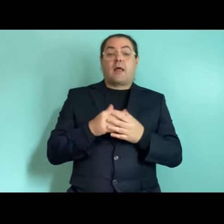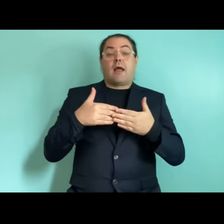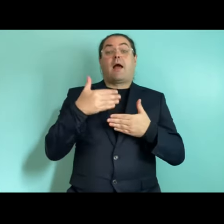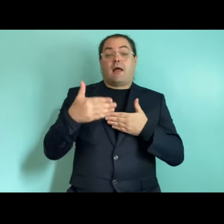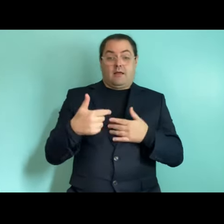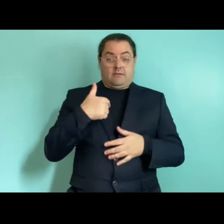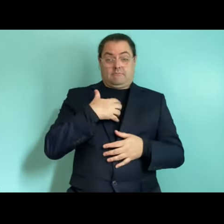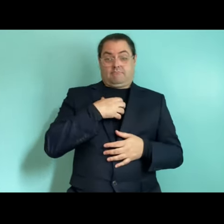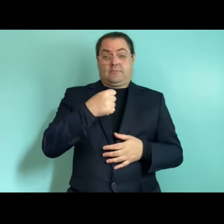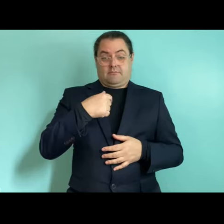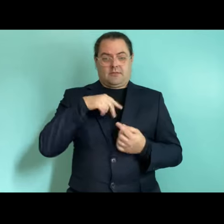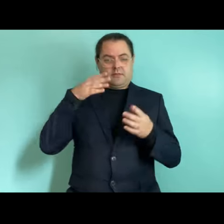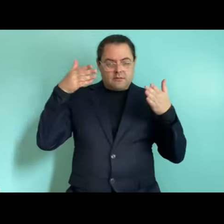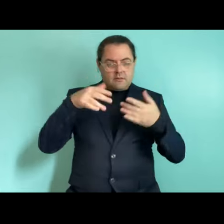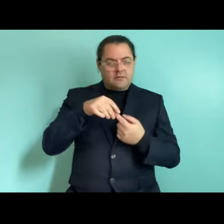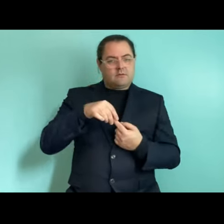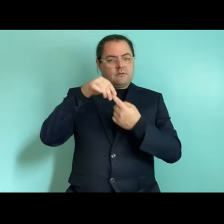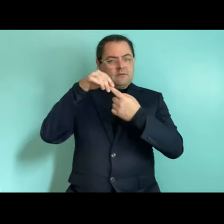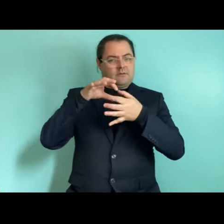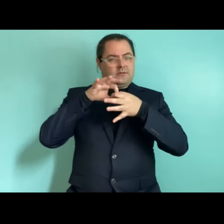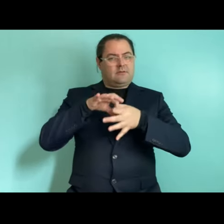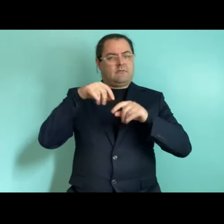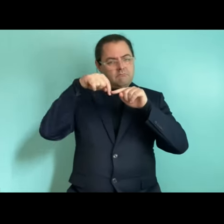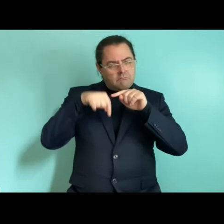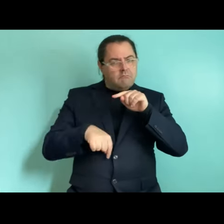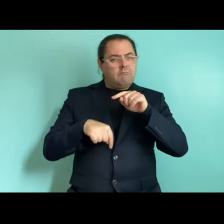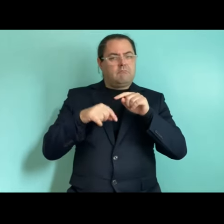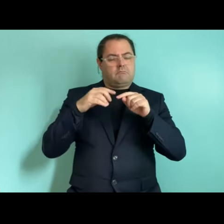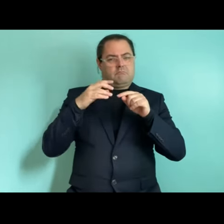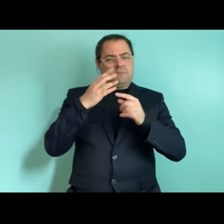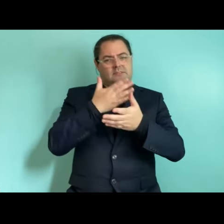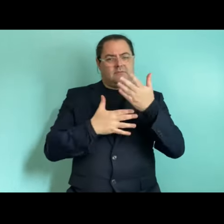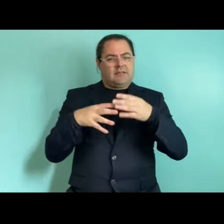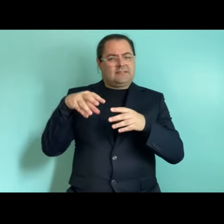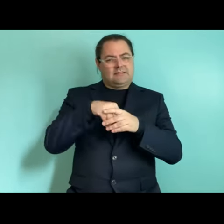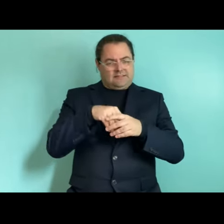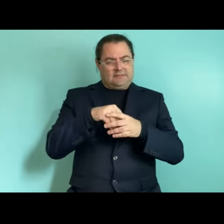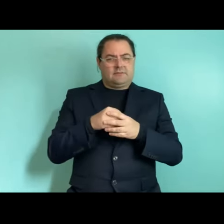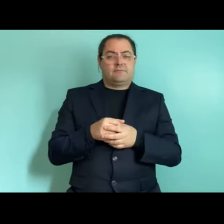person for specialist training in disability inclusion, that was organized by like for